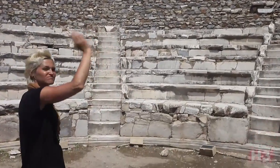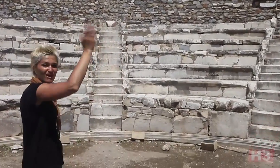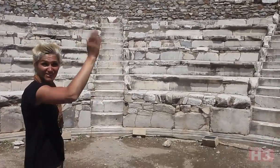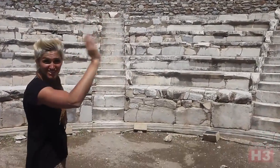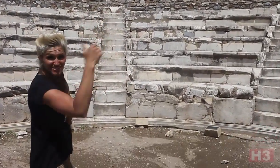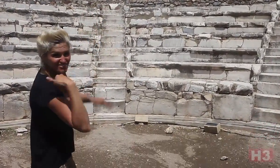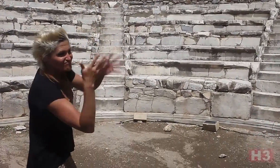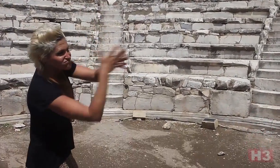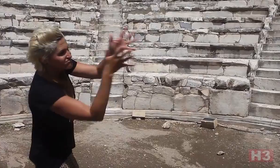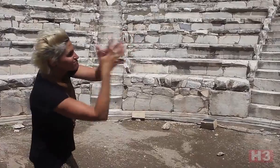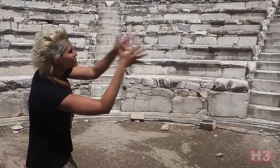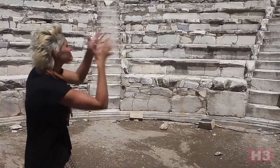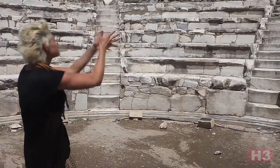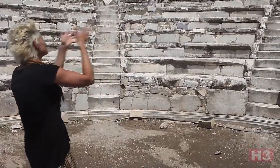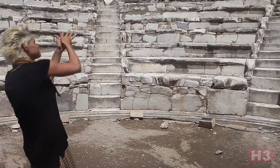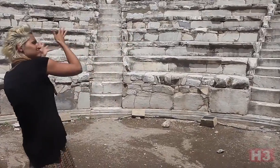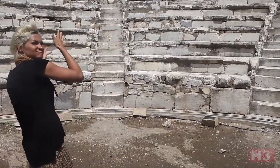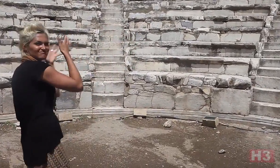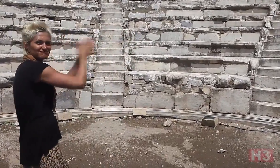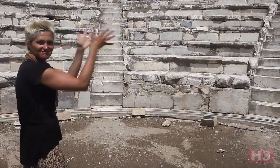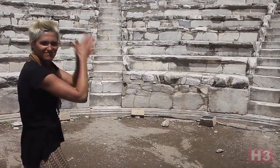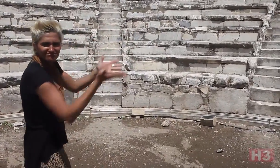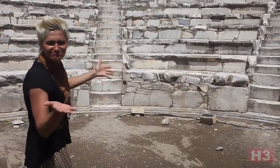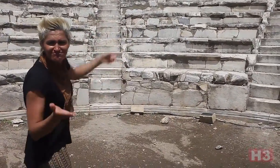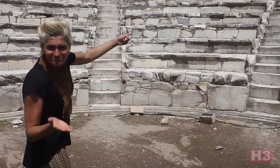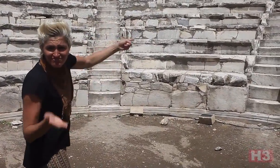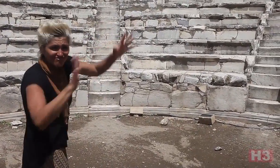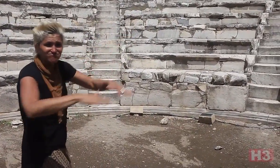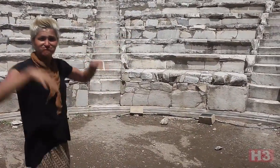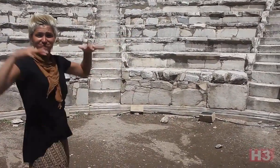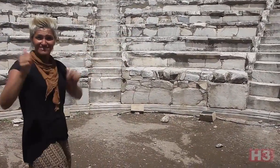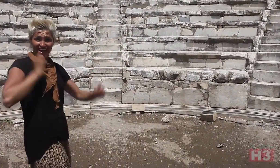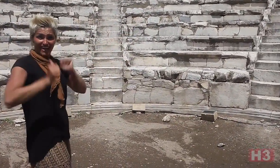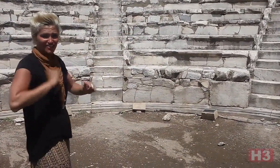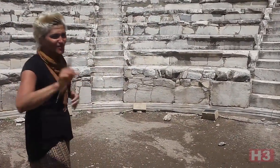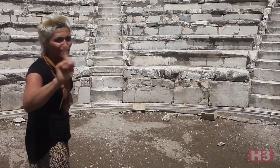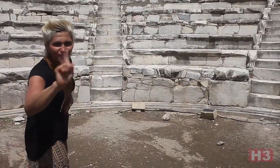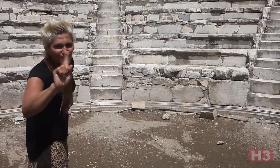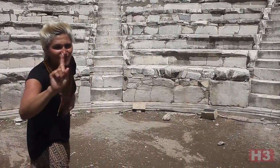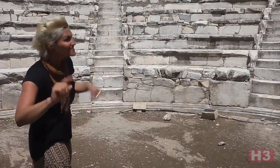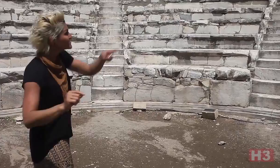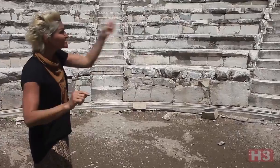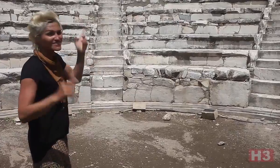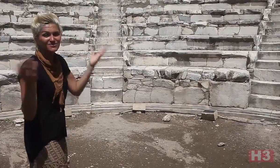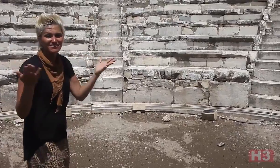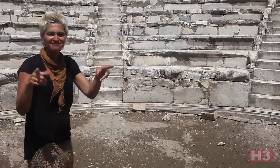I’m giving a public speech. You think this site is a theater? No, it is not.